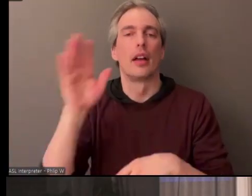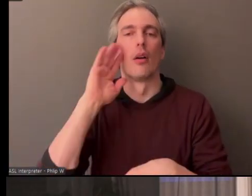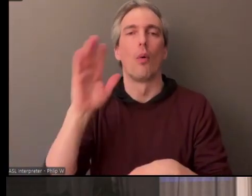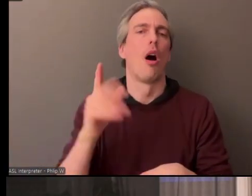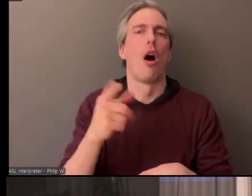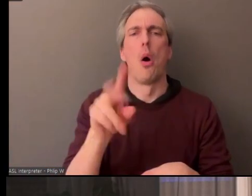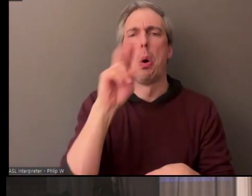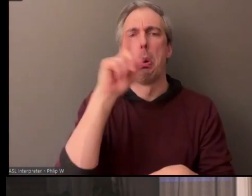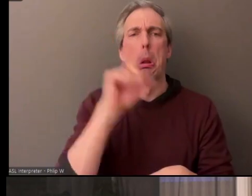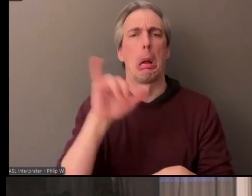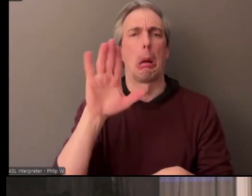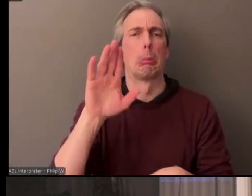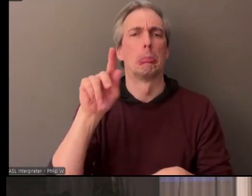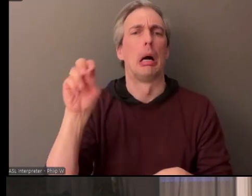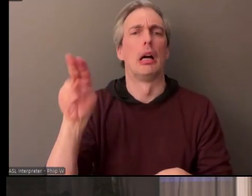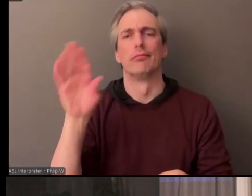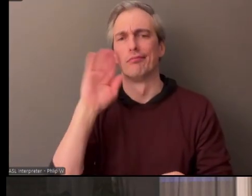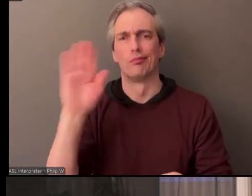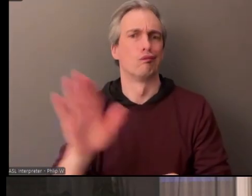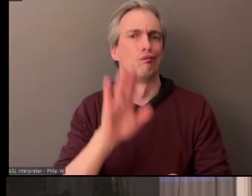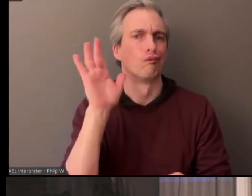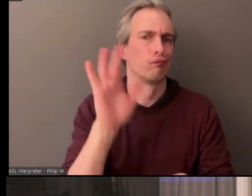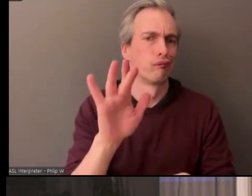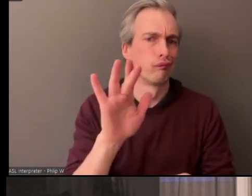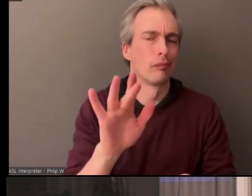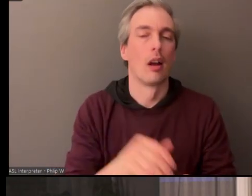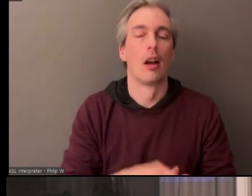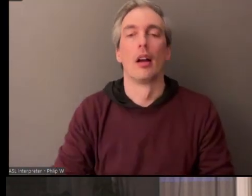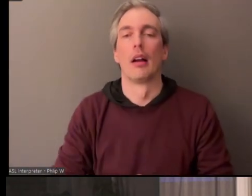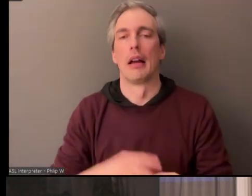So therefore I need the criteria for buttons, and now they're in trouble.